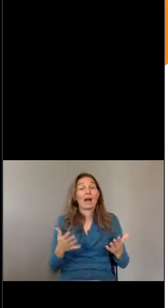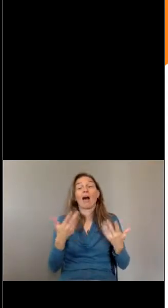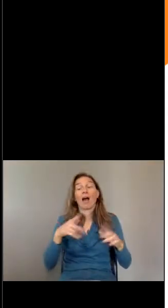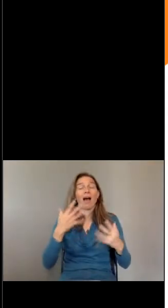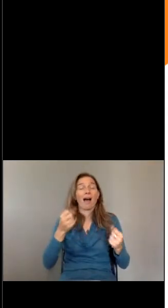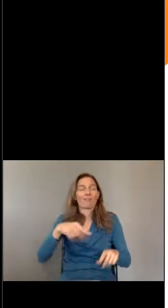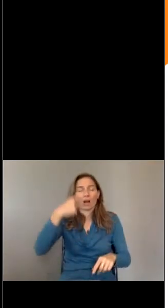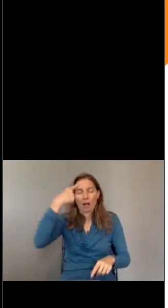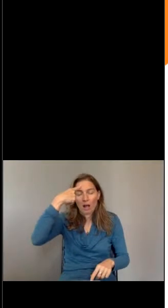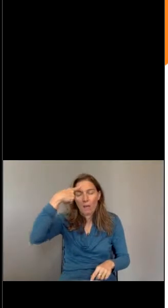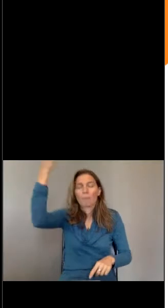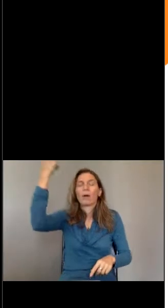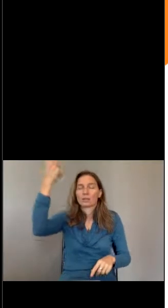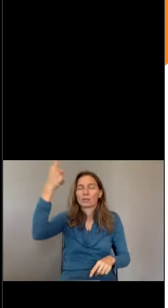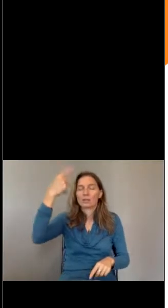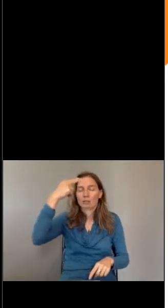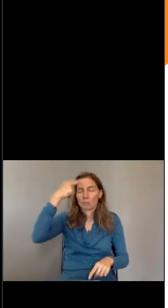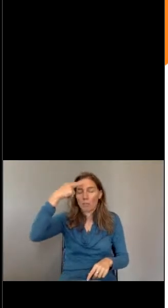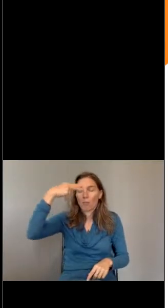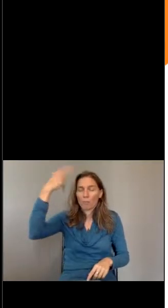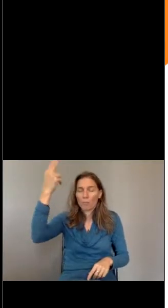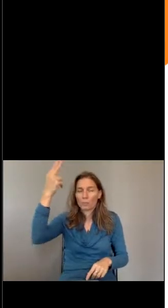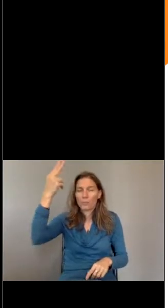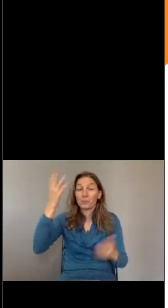The hypothesis is that this is a significant gap